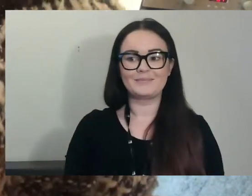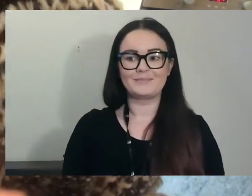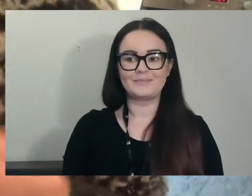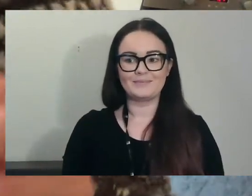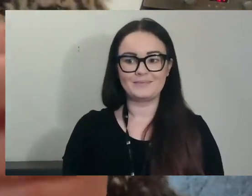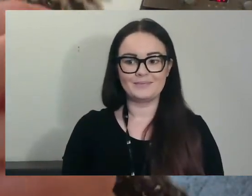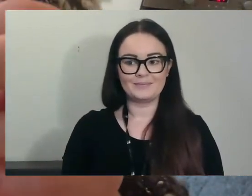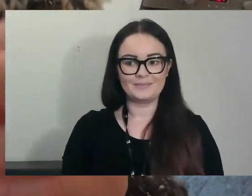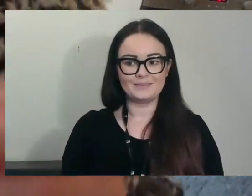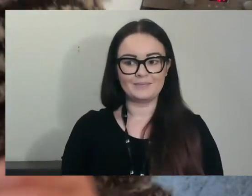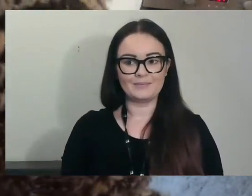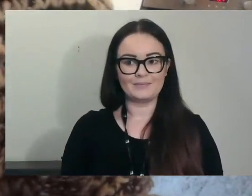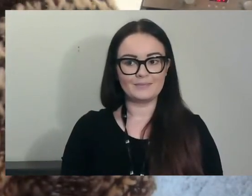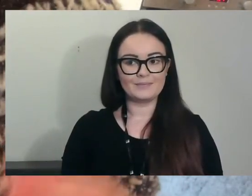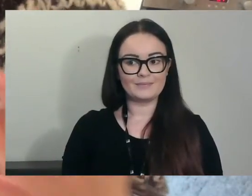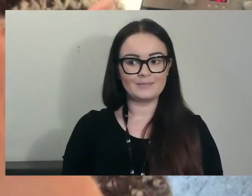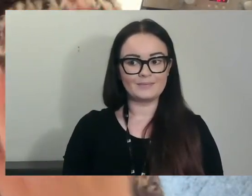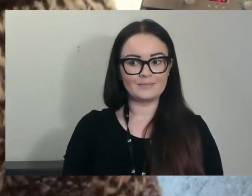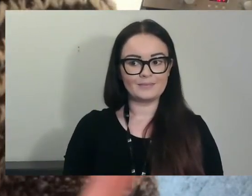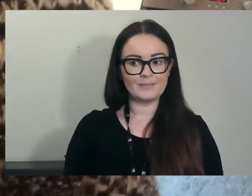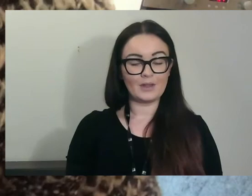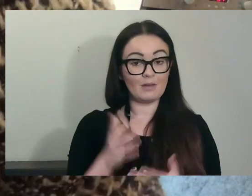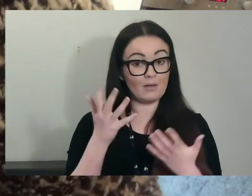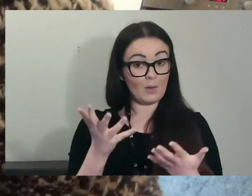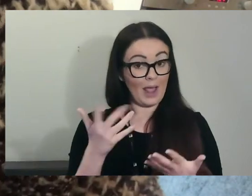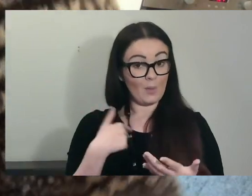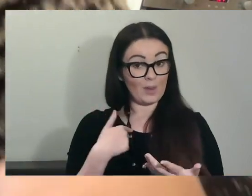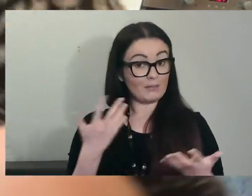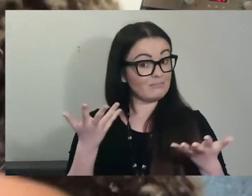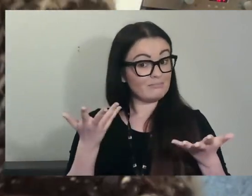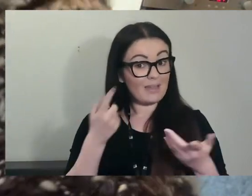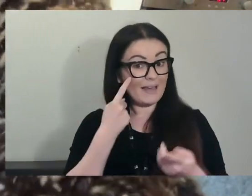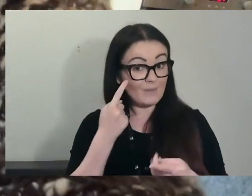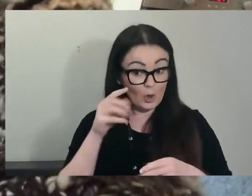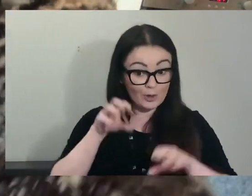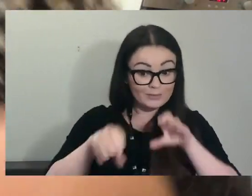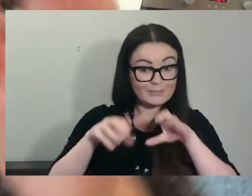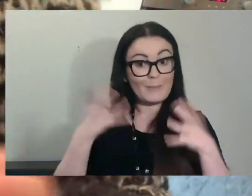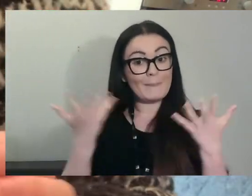that – got another circle. And we're just going to have an experiment now on our paper